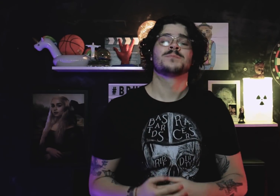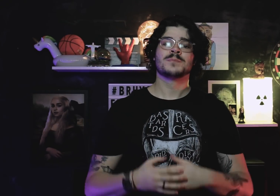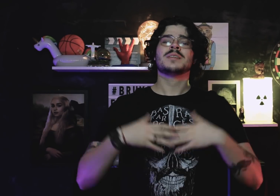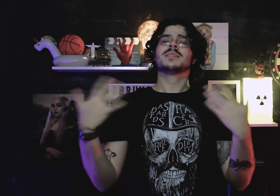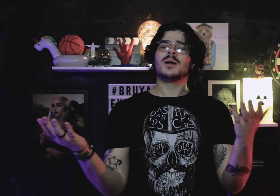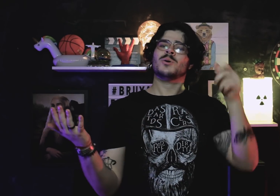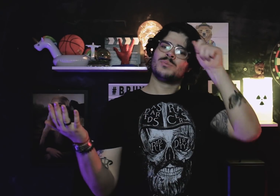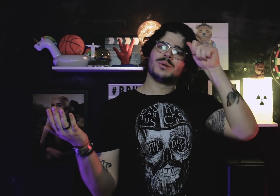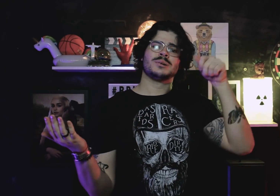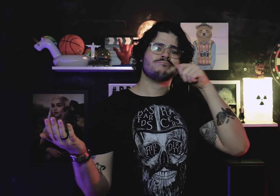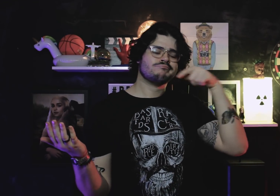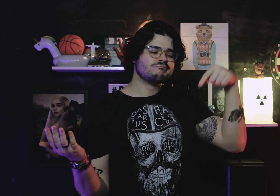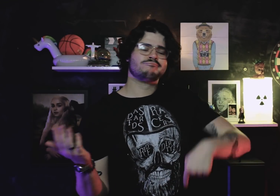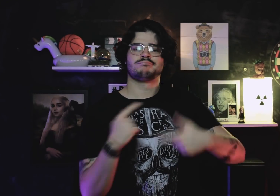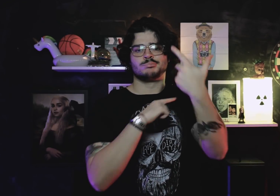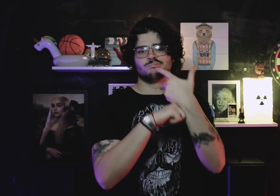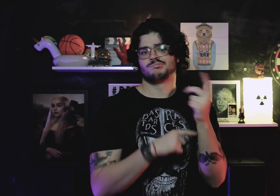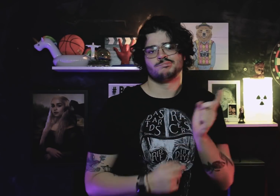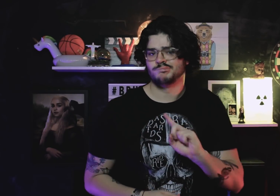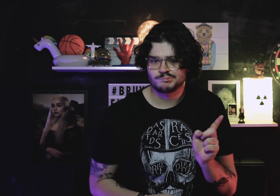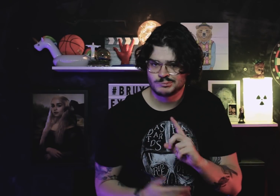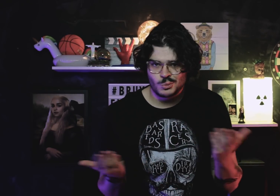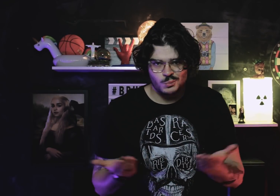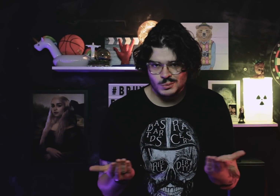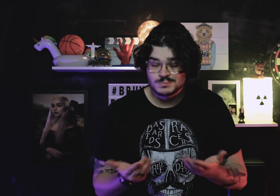Albert Castejon cannot record this video